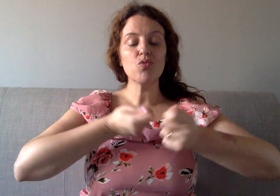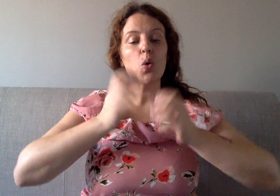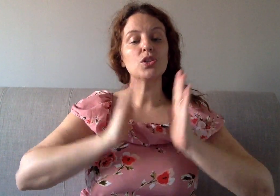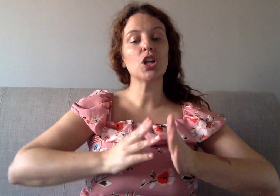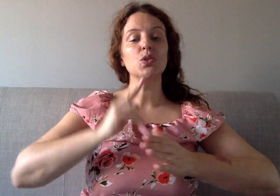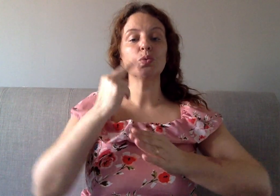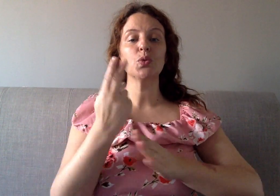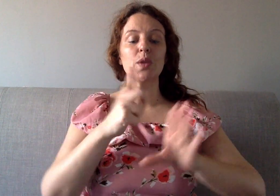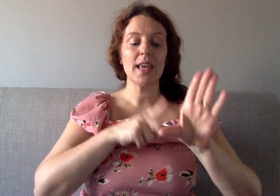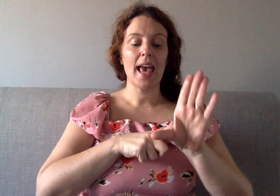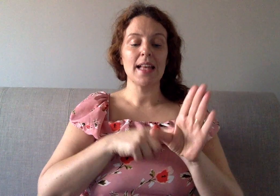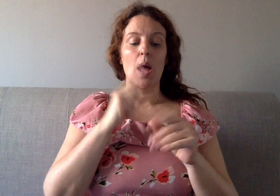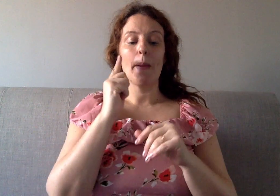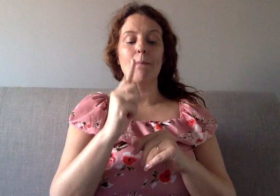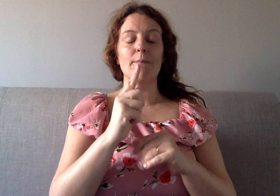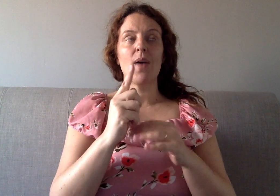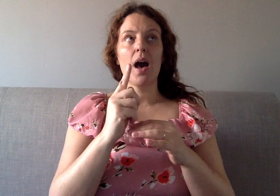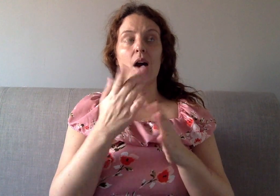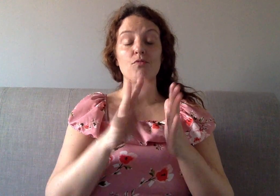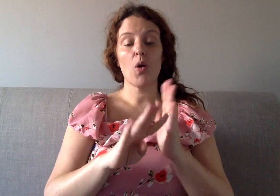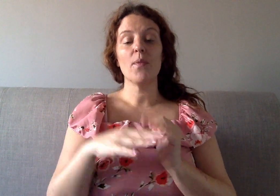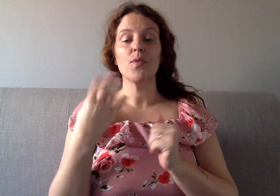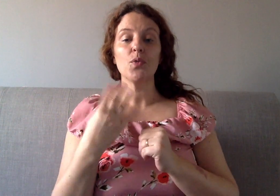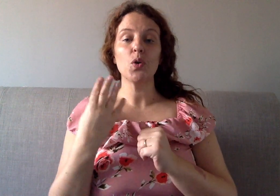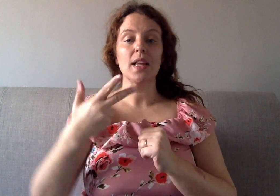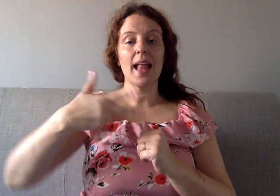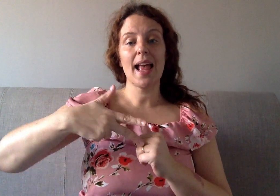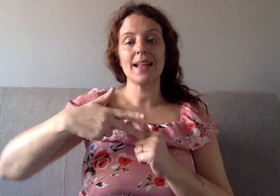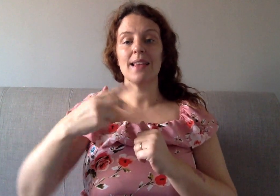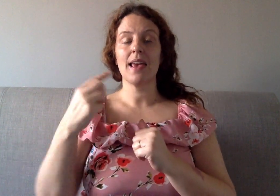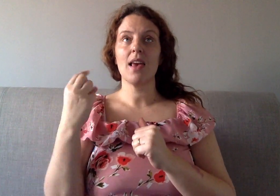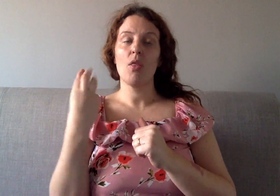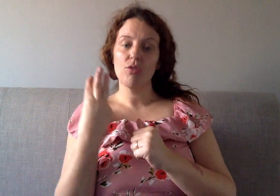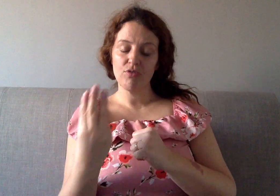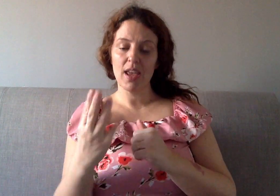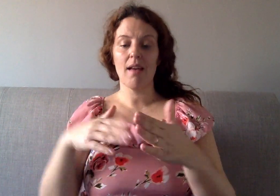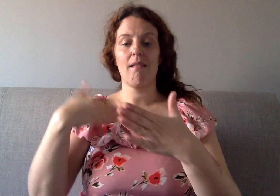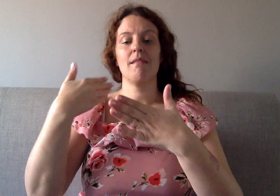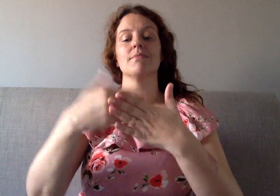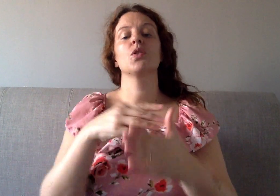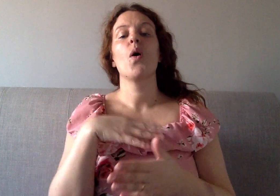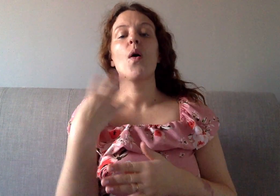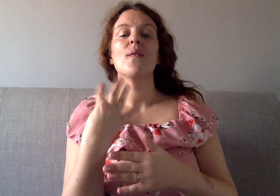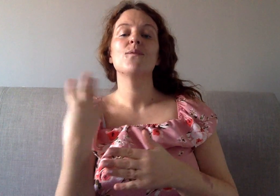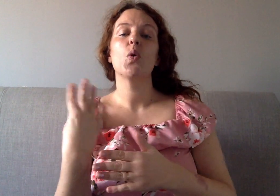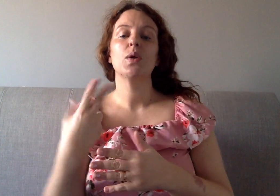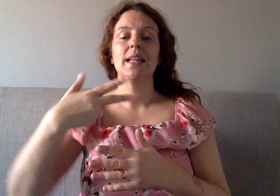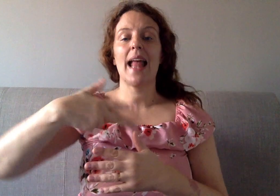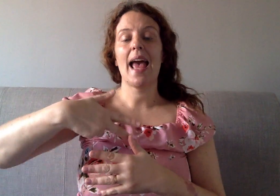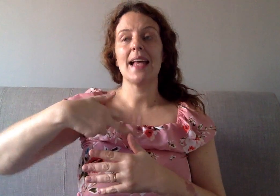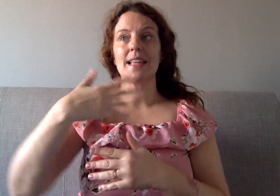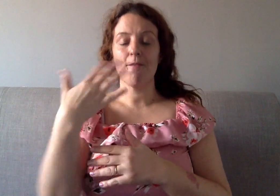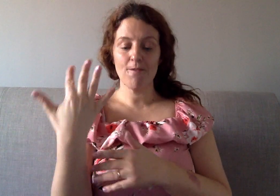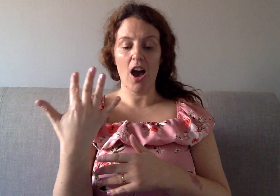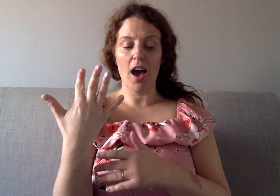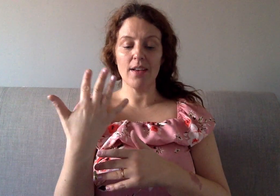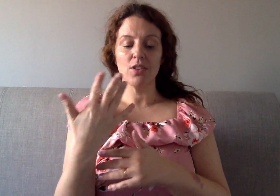He rule from just 1483 up 1485